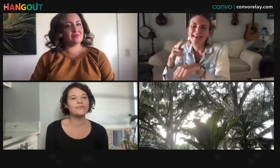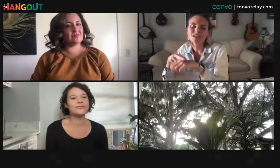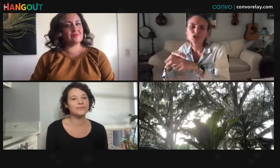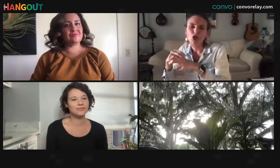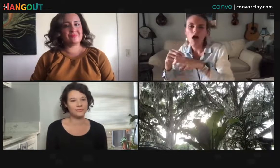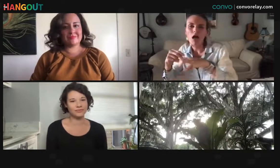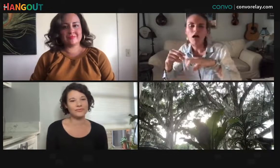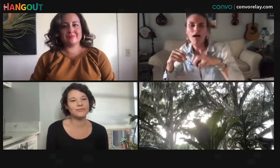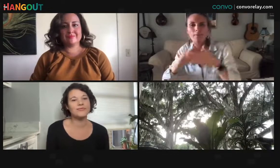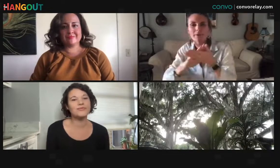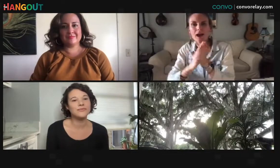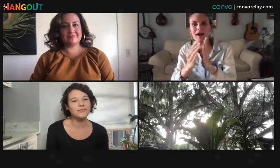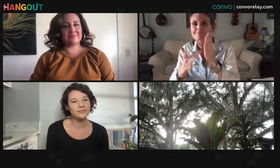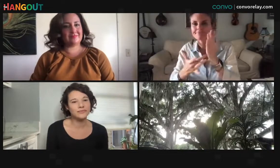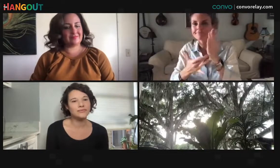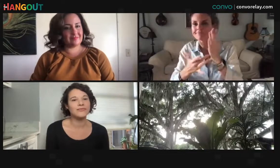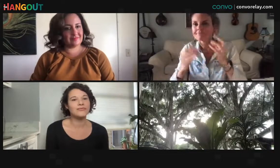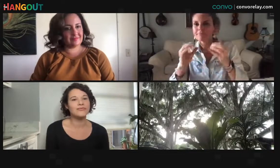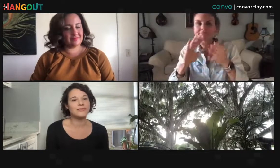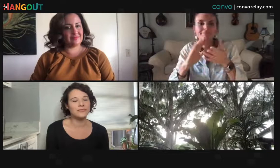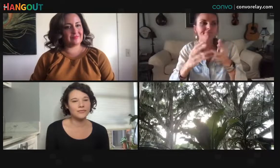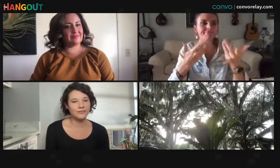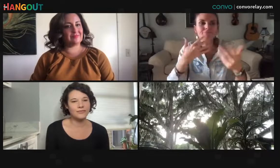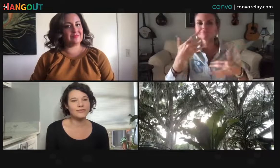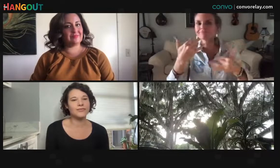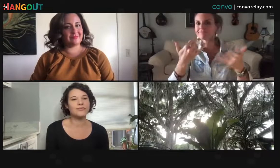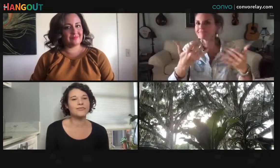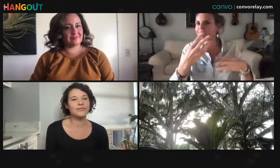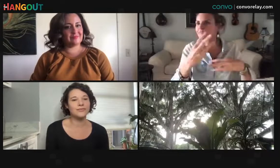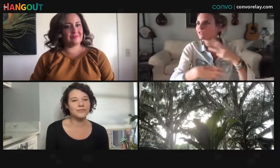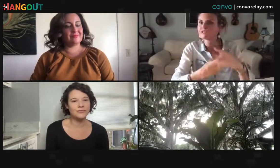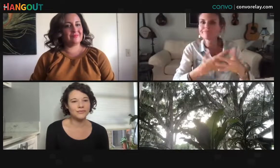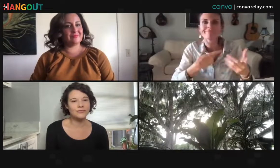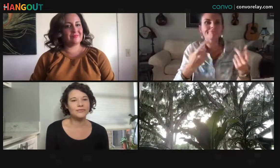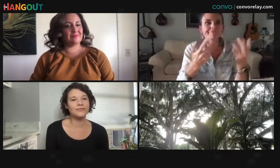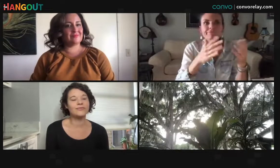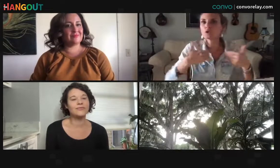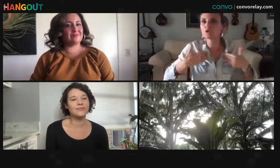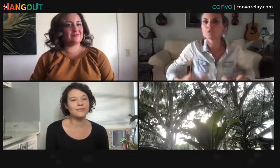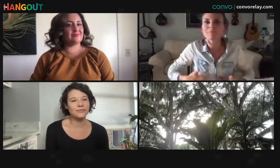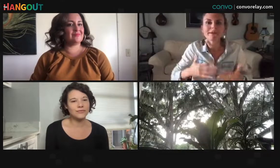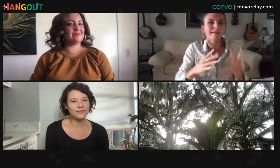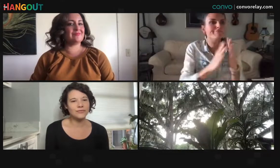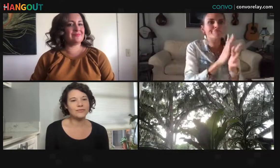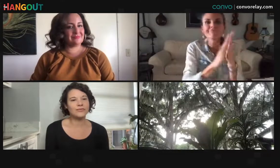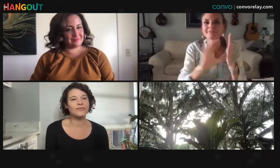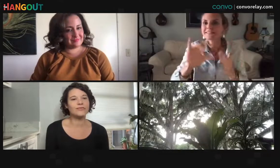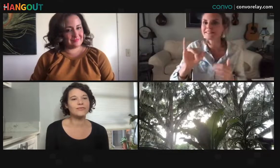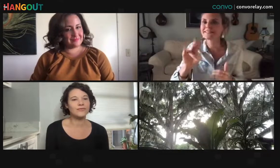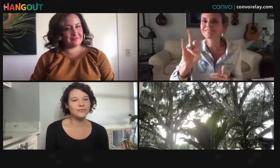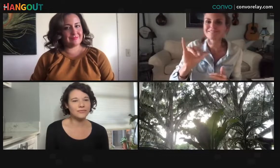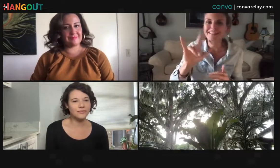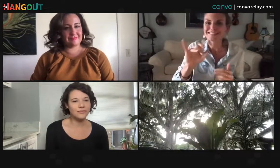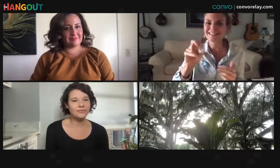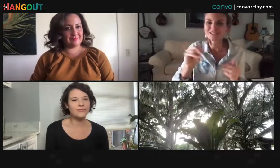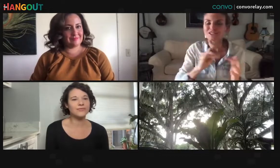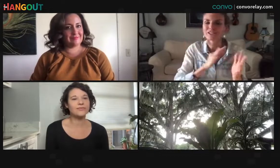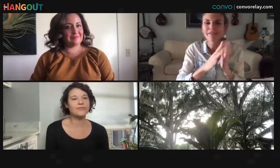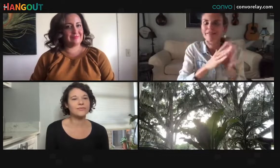being deaf i went into school and that transition from nature to technology and the world and interacting with